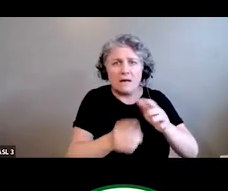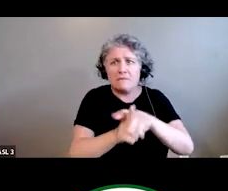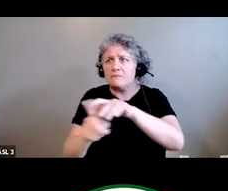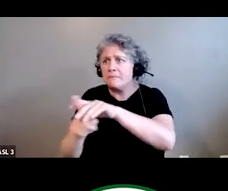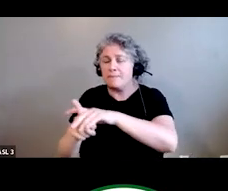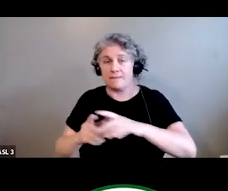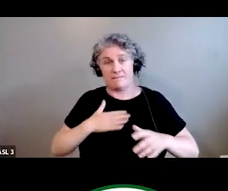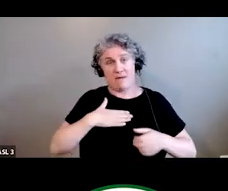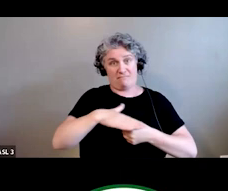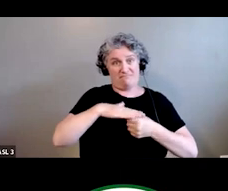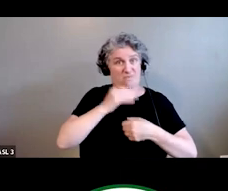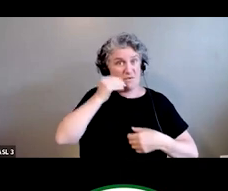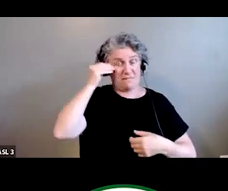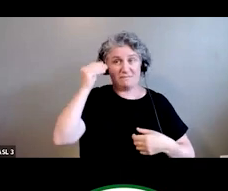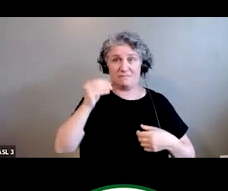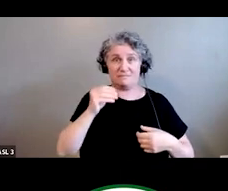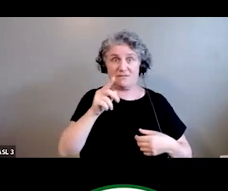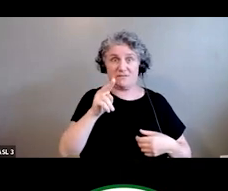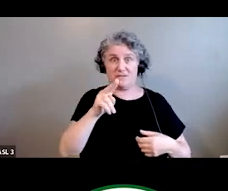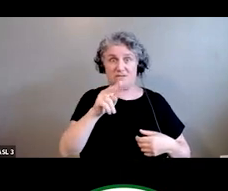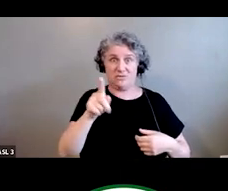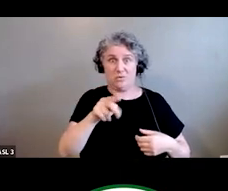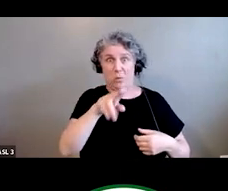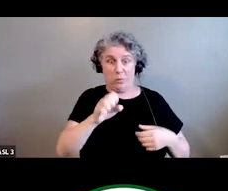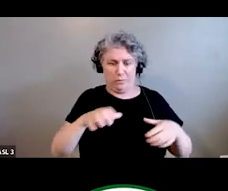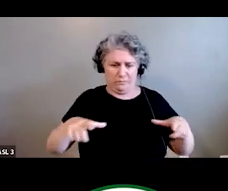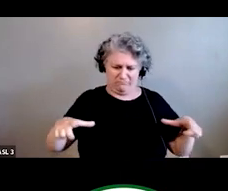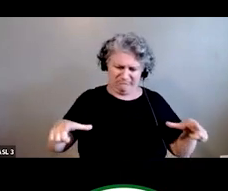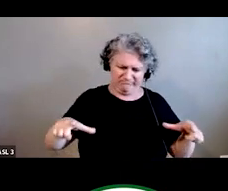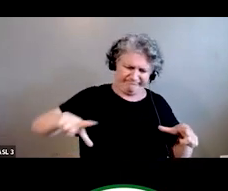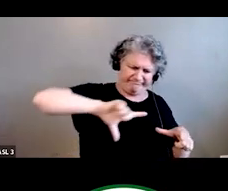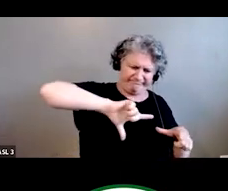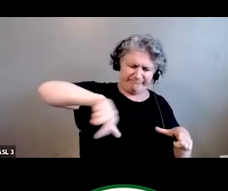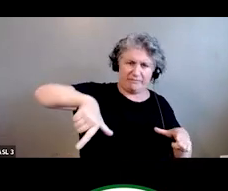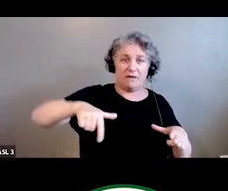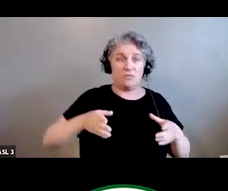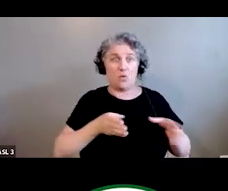We don't live in the country. Every road was blocked off because of different areas that completely flooded.